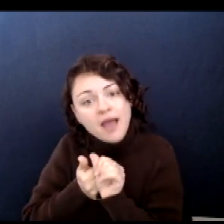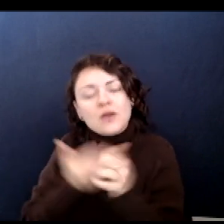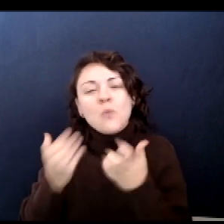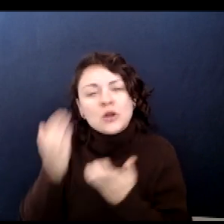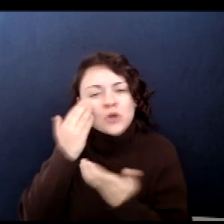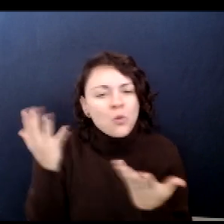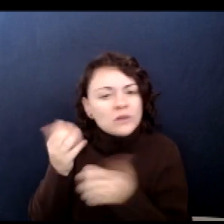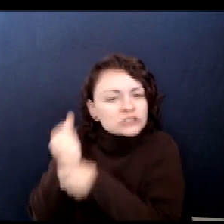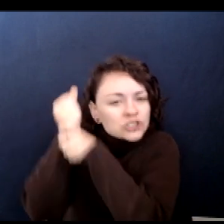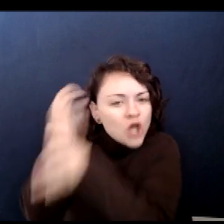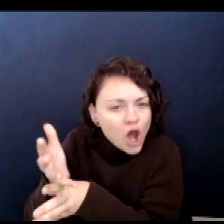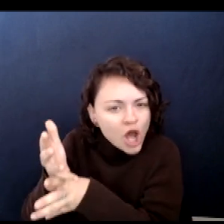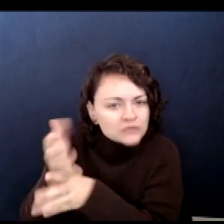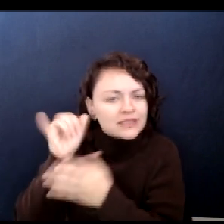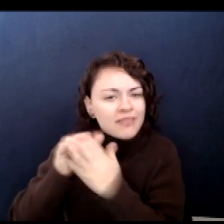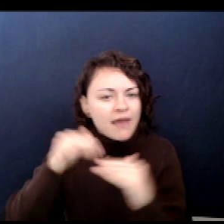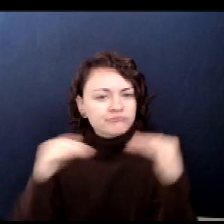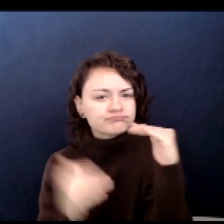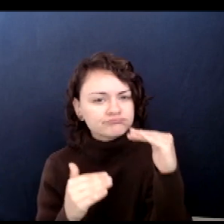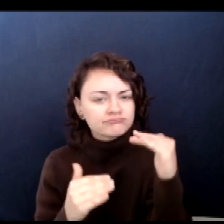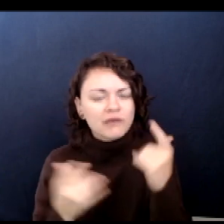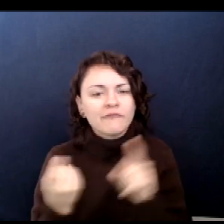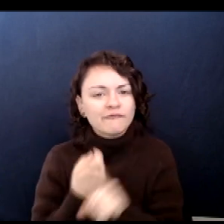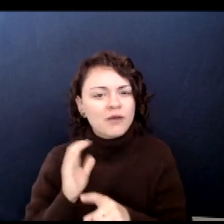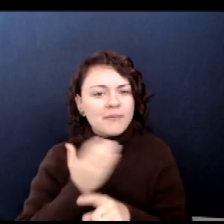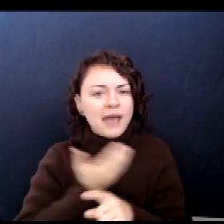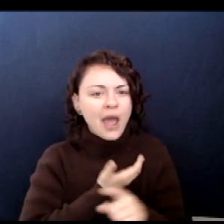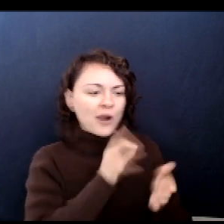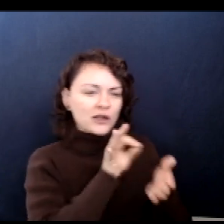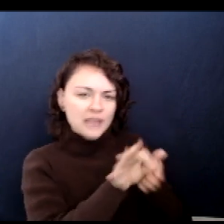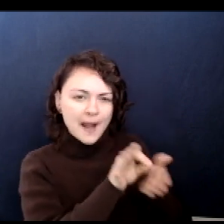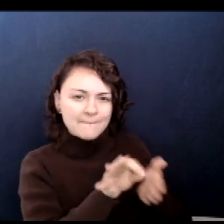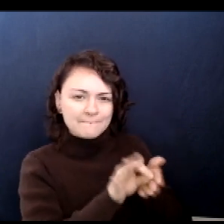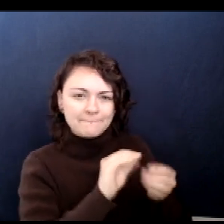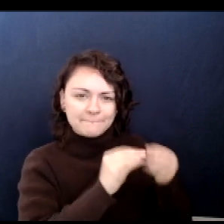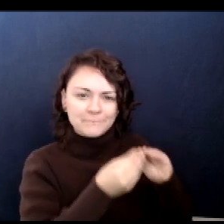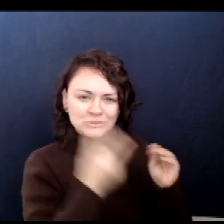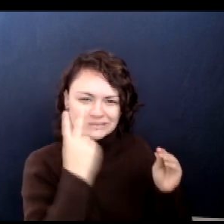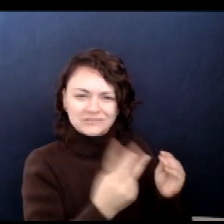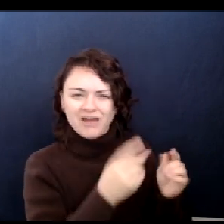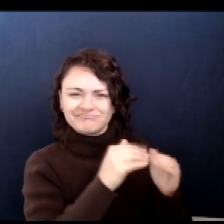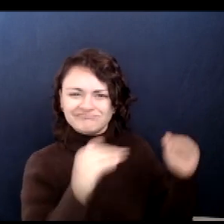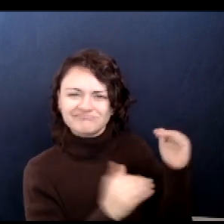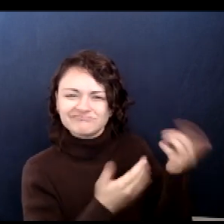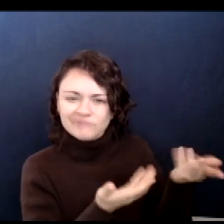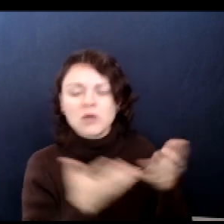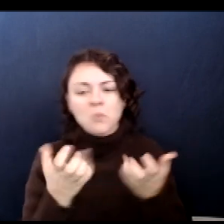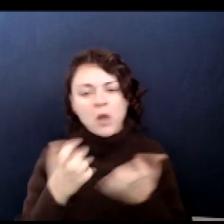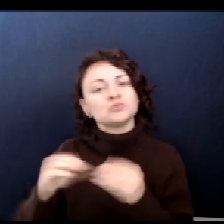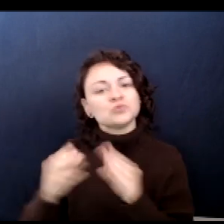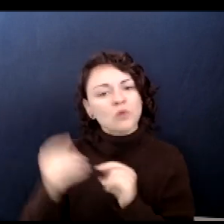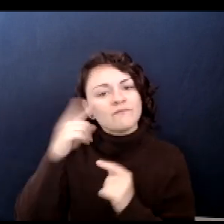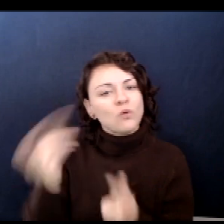saw from the quantitative analysis. So to do this, we assembled a statewide advisory board consisting